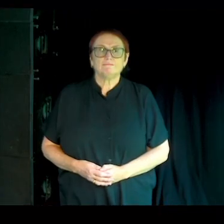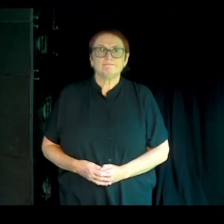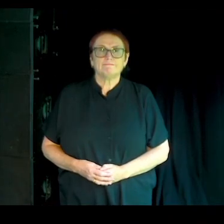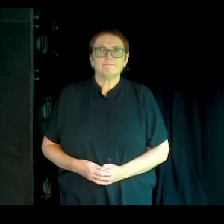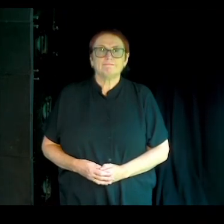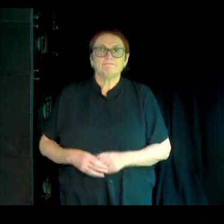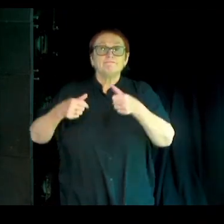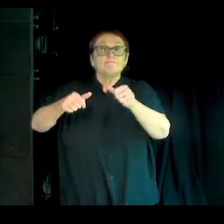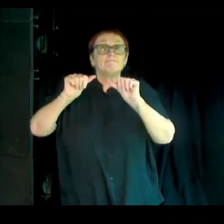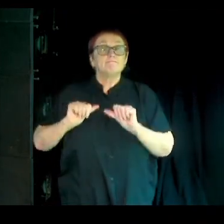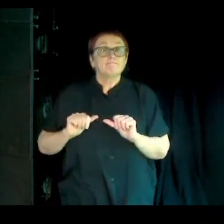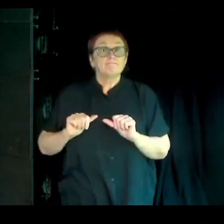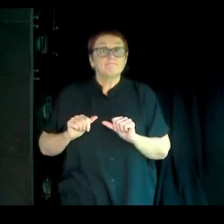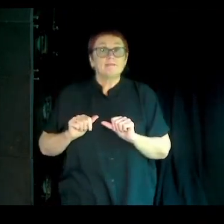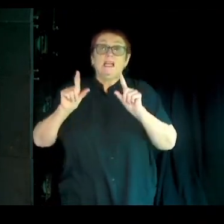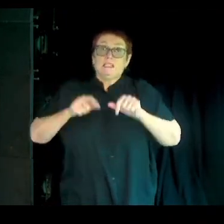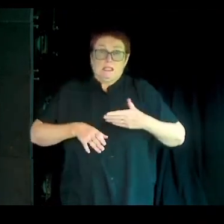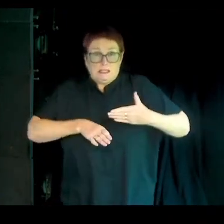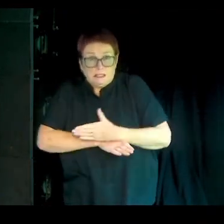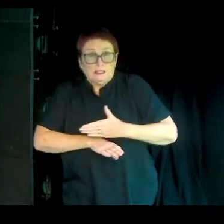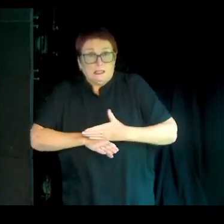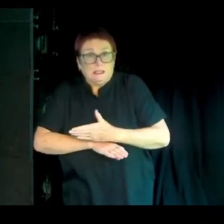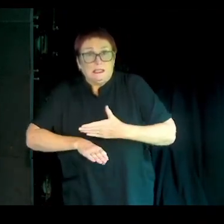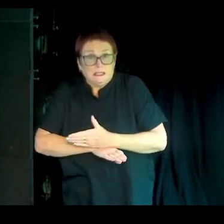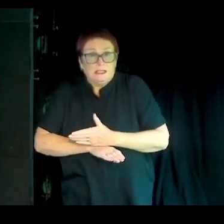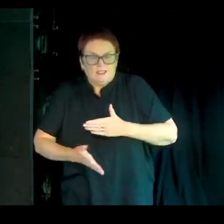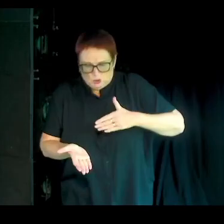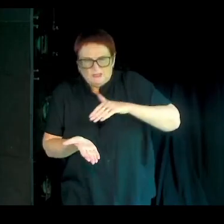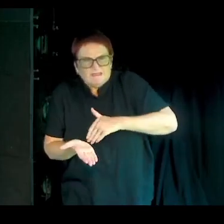and now the work begins so you have to like kind of break the bottle and mix the butter